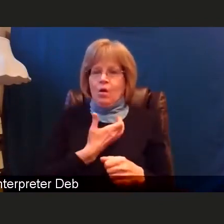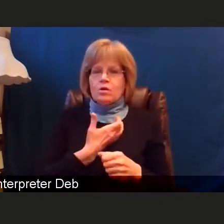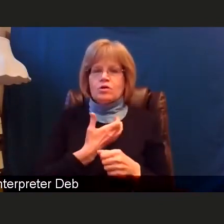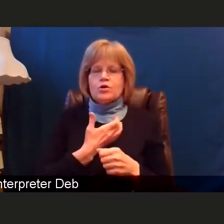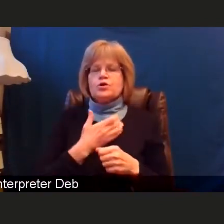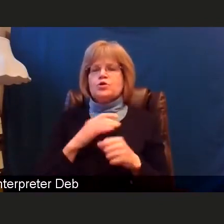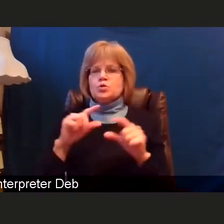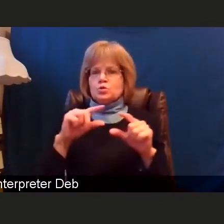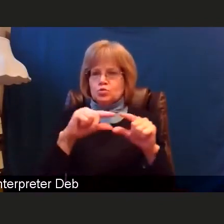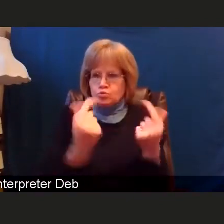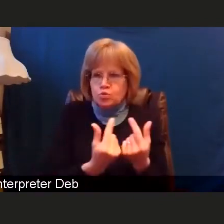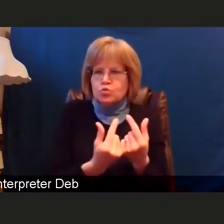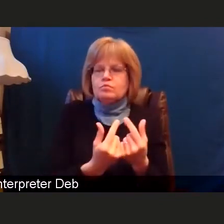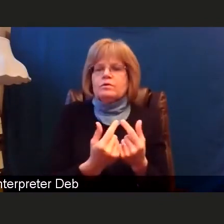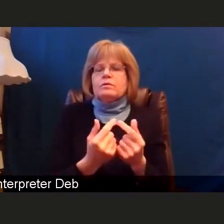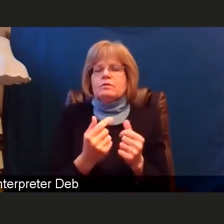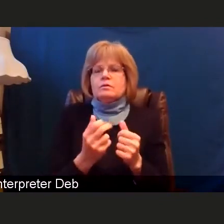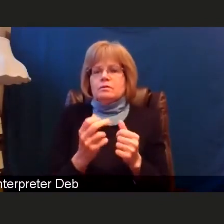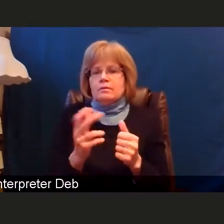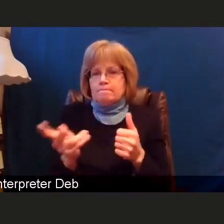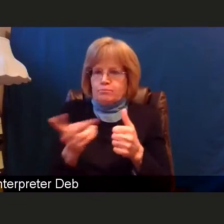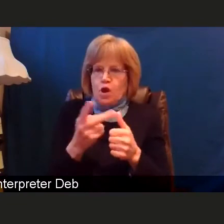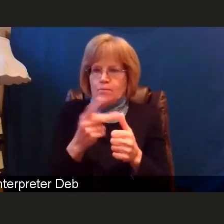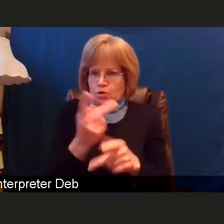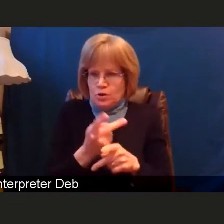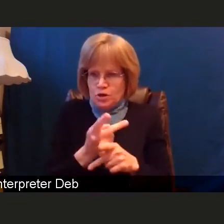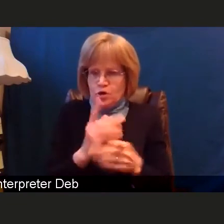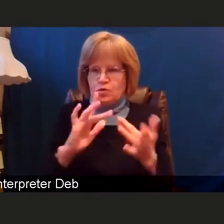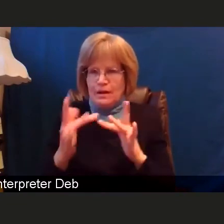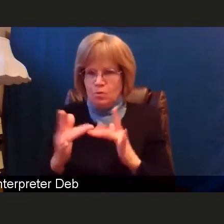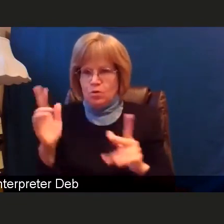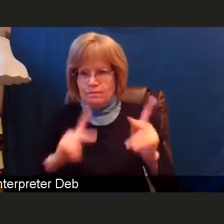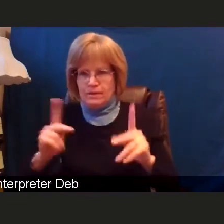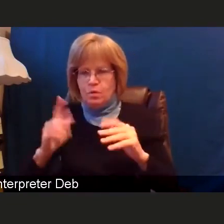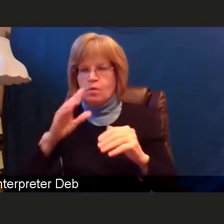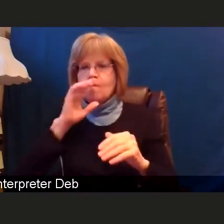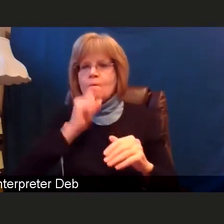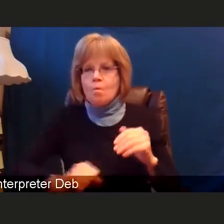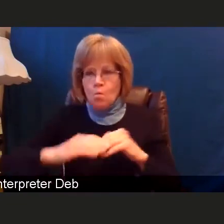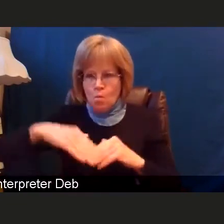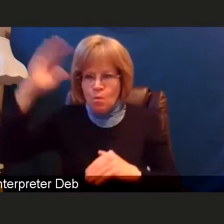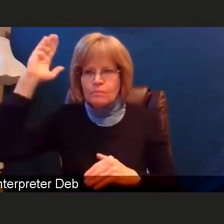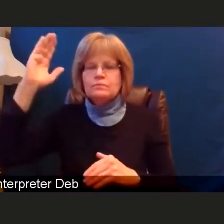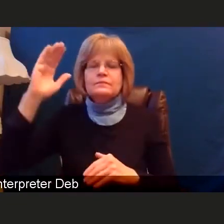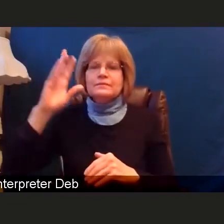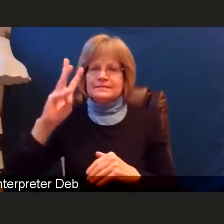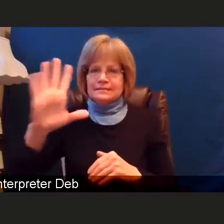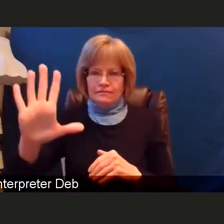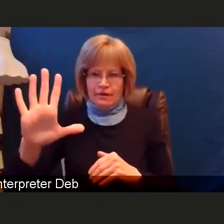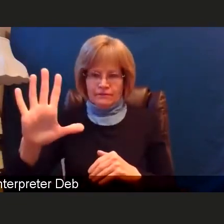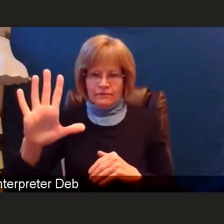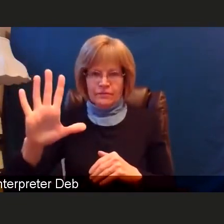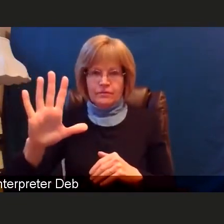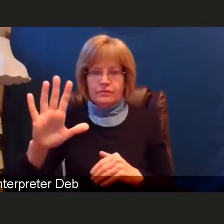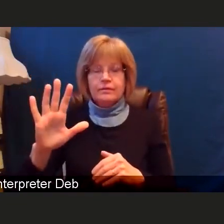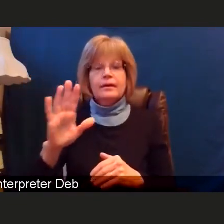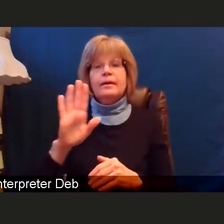primary care network of people over 65." That said Beebe Healthcare recognized